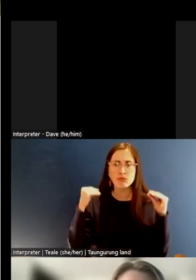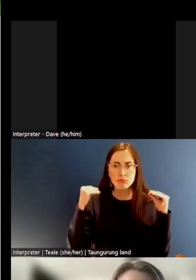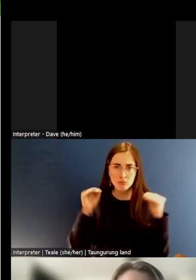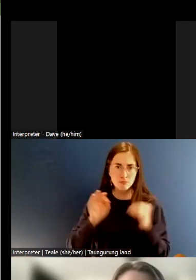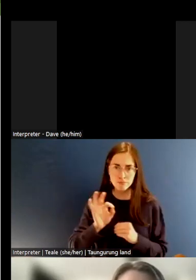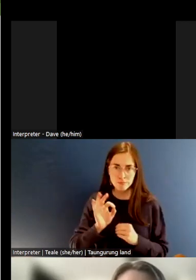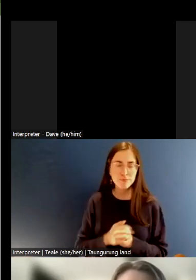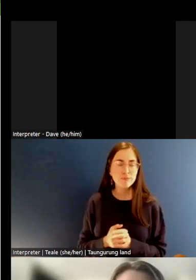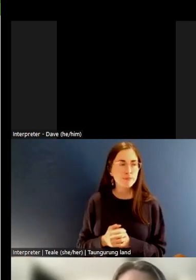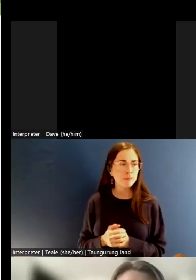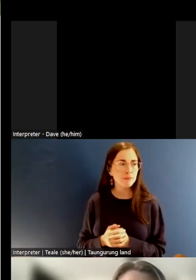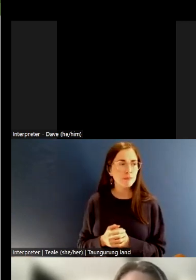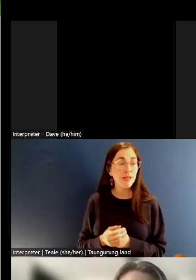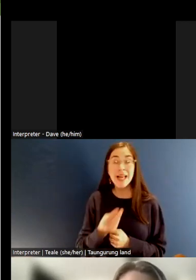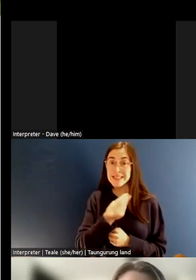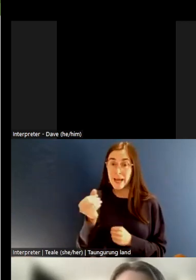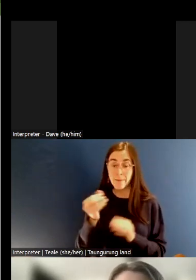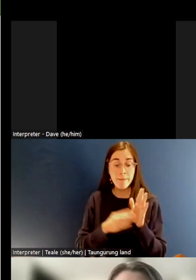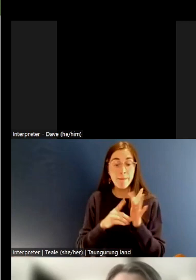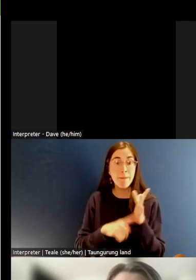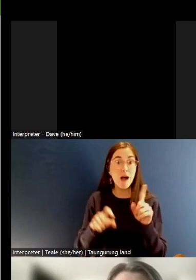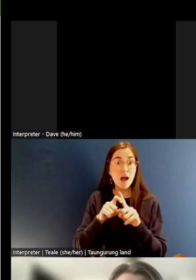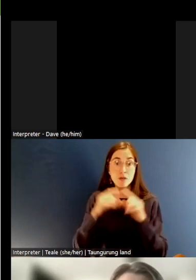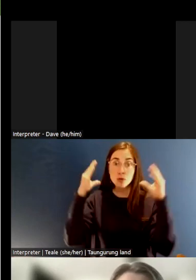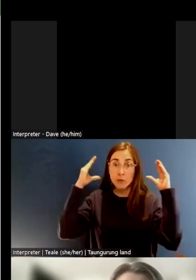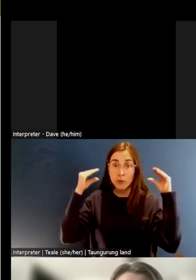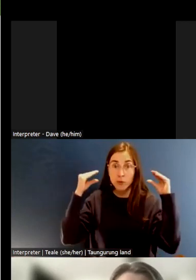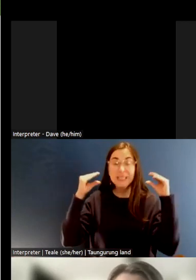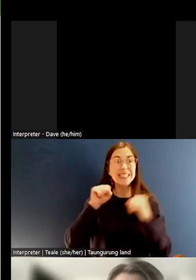that some of the milder hearing loss that's getting picked up does have a genetic cause.